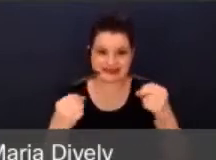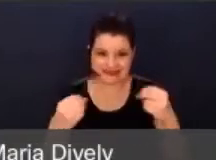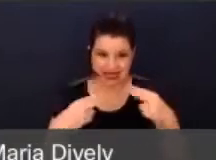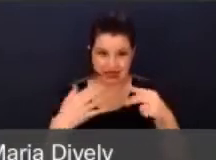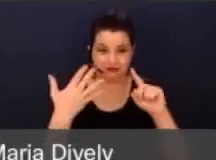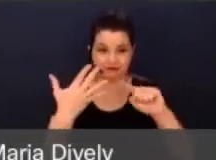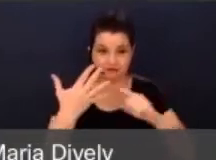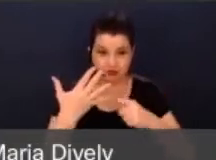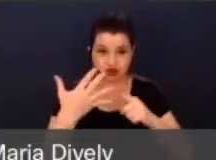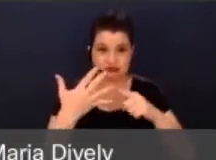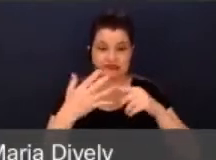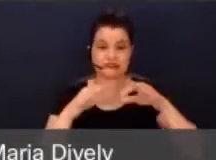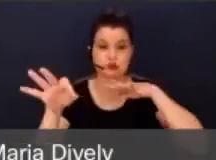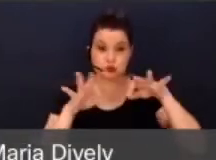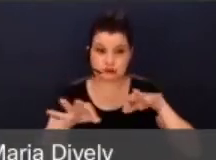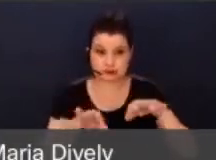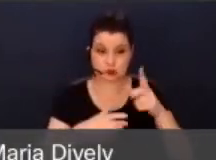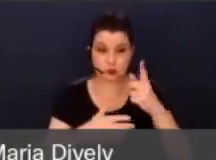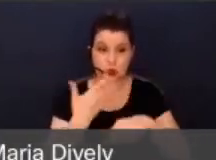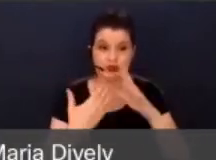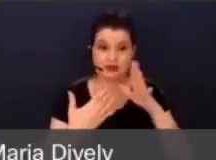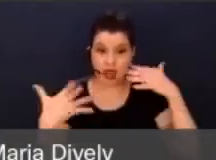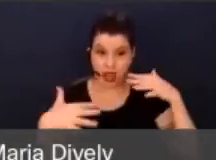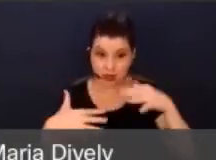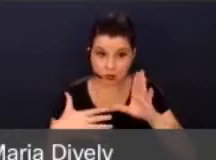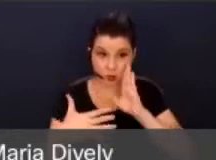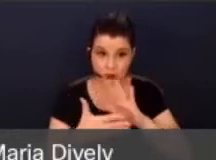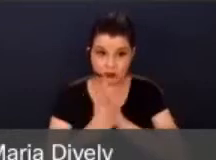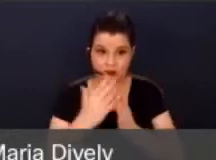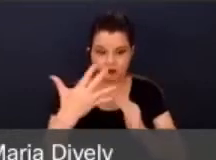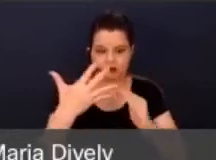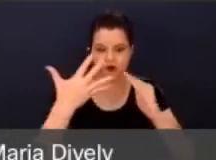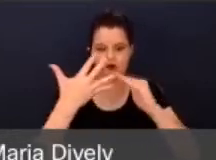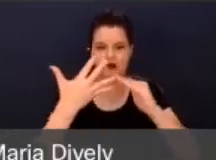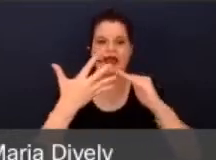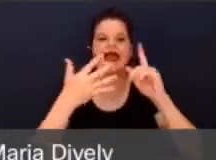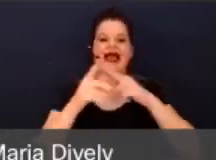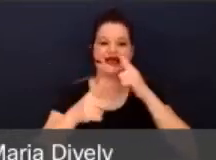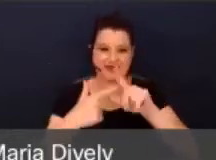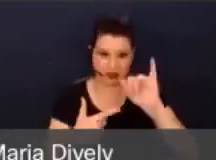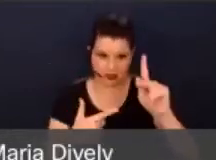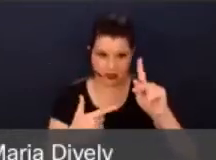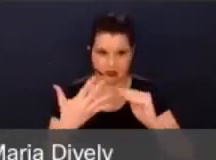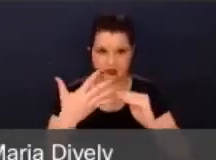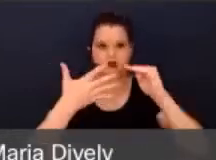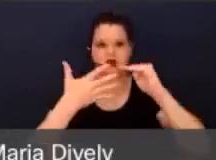a description of what that audio is going to be, and then put the link for the audio in.